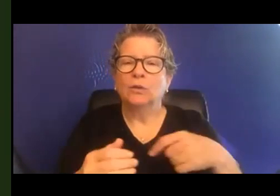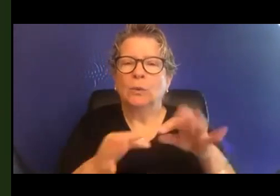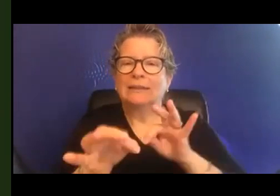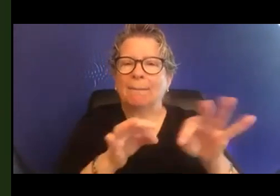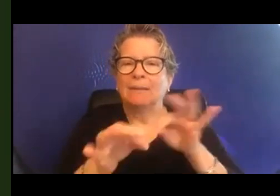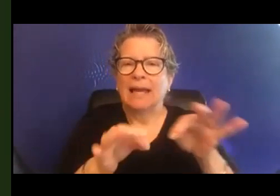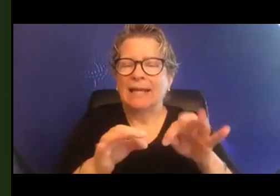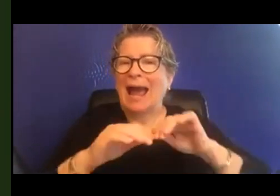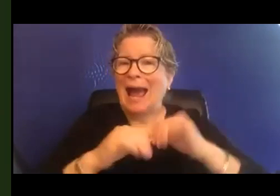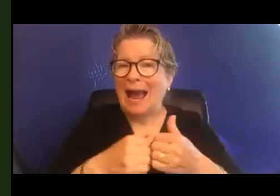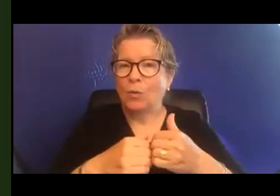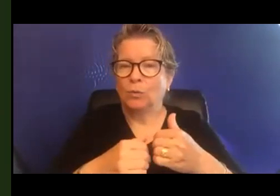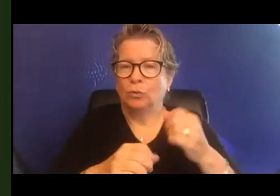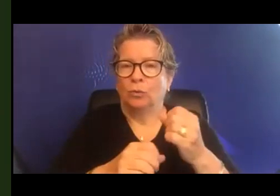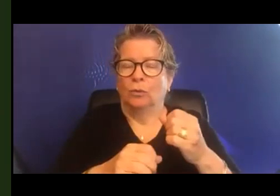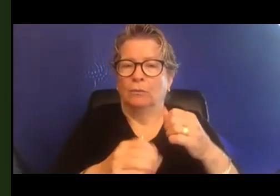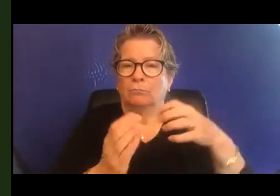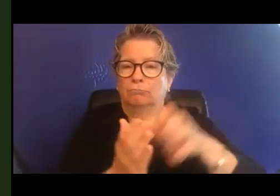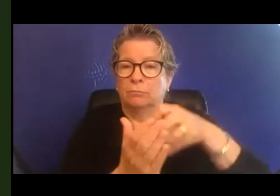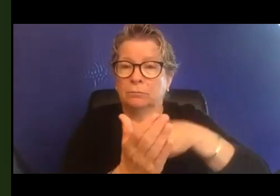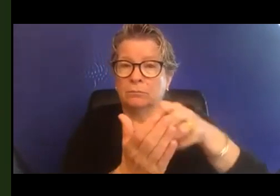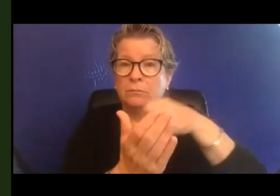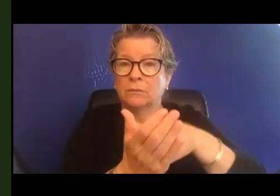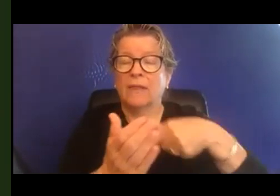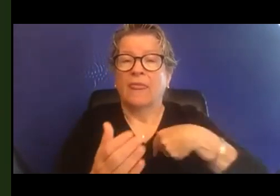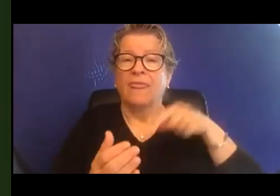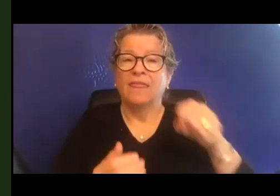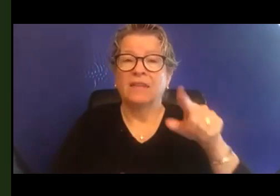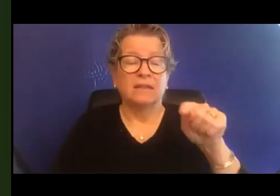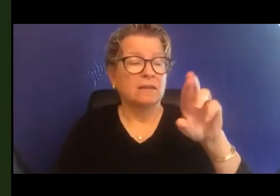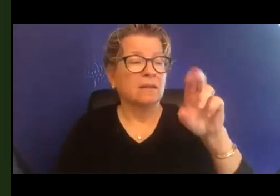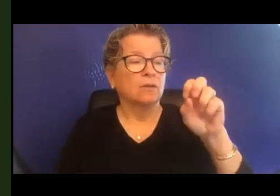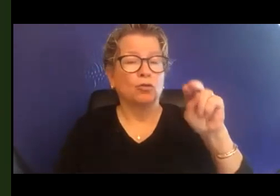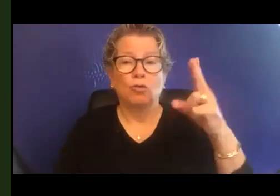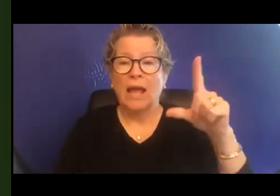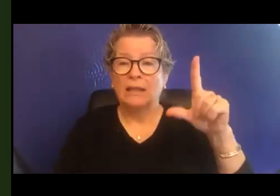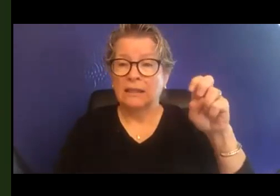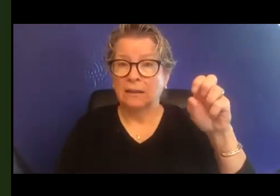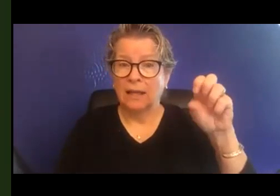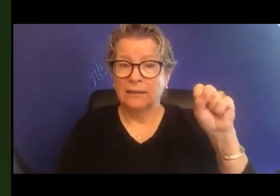This is a representation of how the trenchless construction will work.